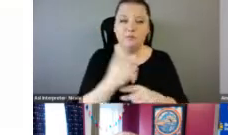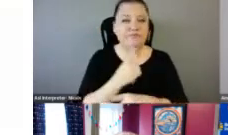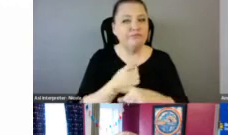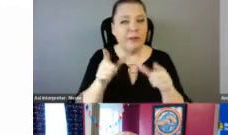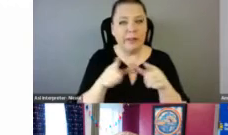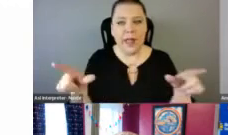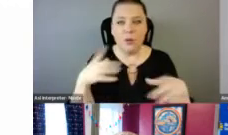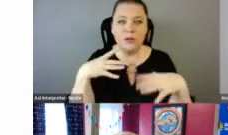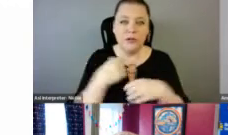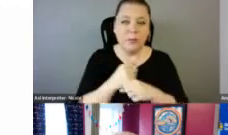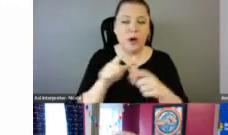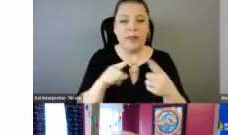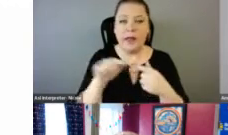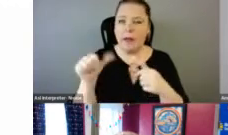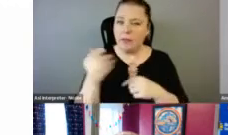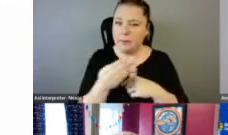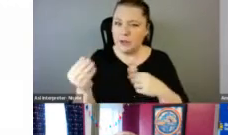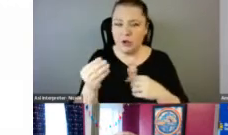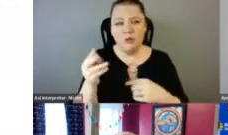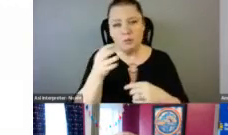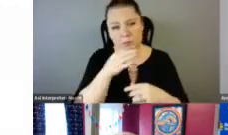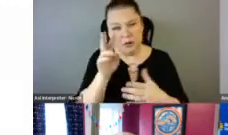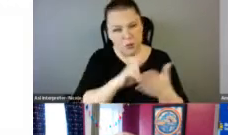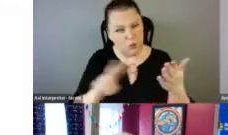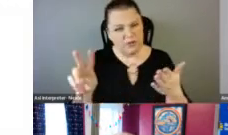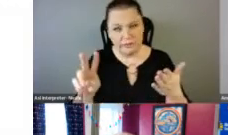are available in about two weeks. And those will be on our